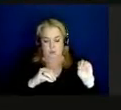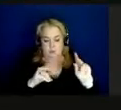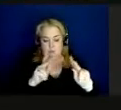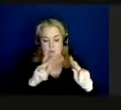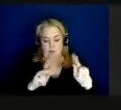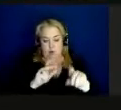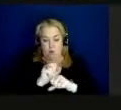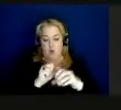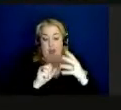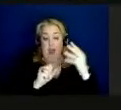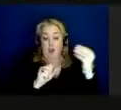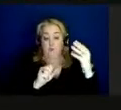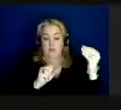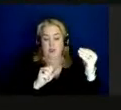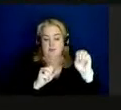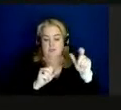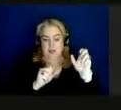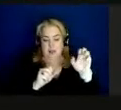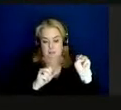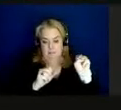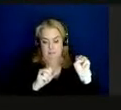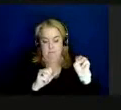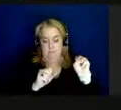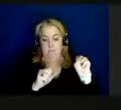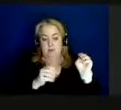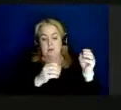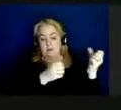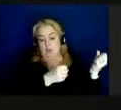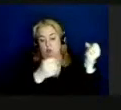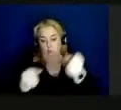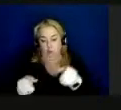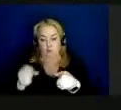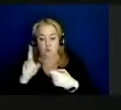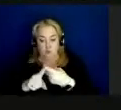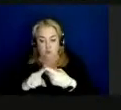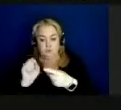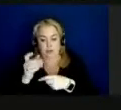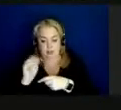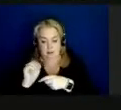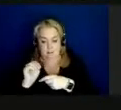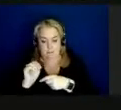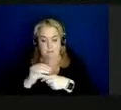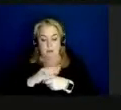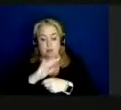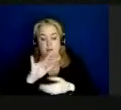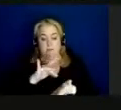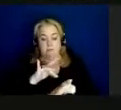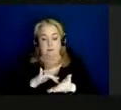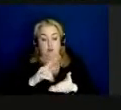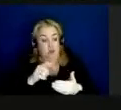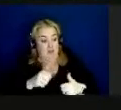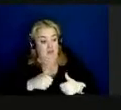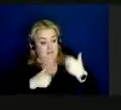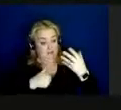OUT IS LIKE YOU SEE THERE ARE